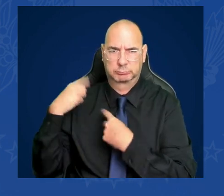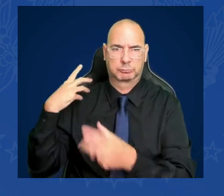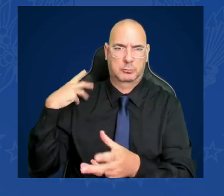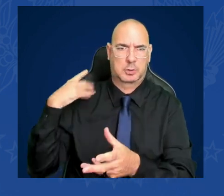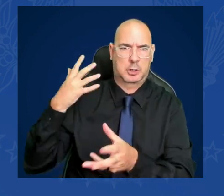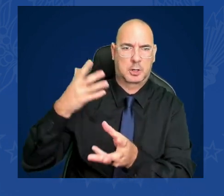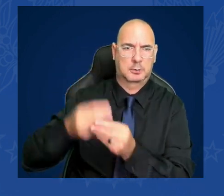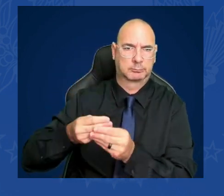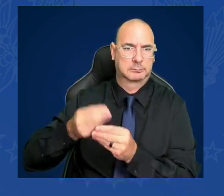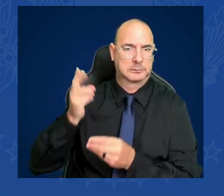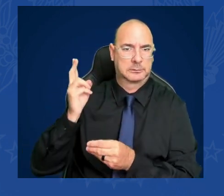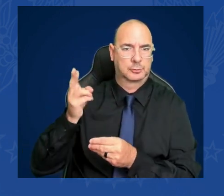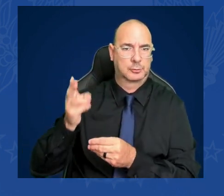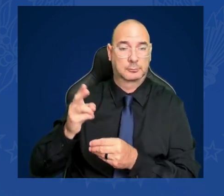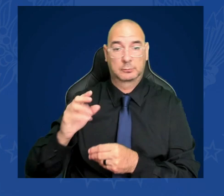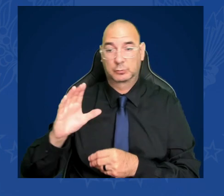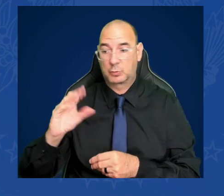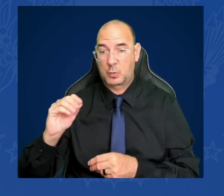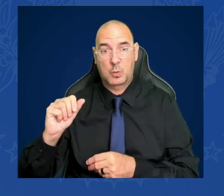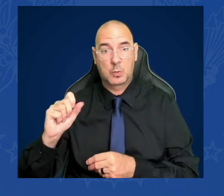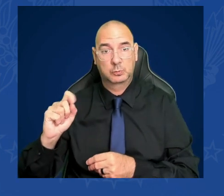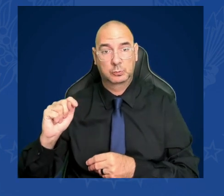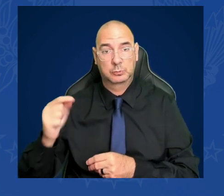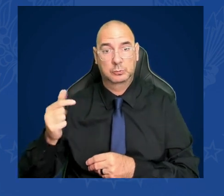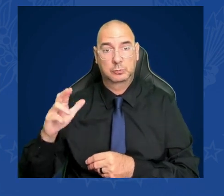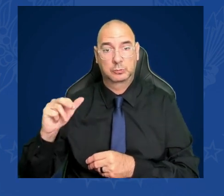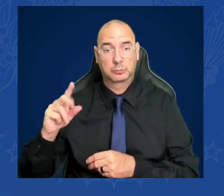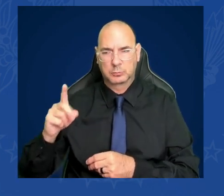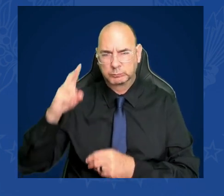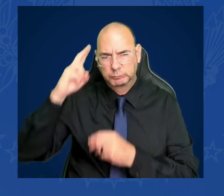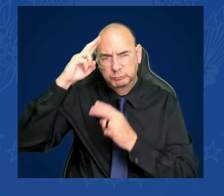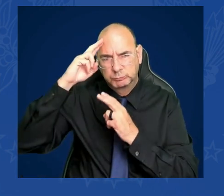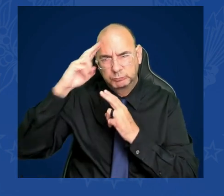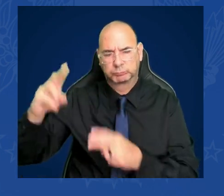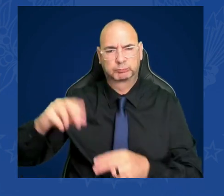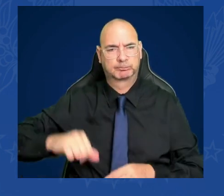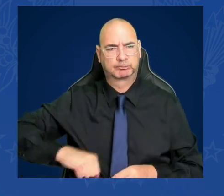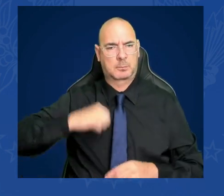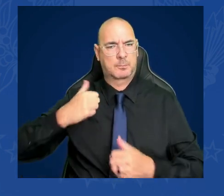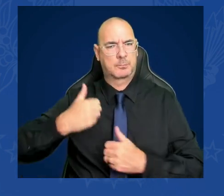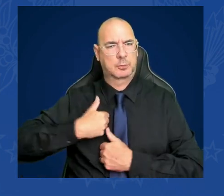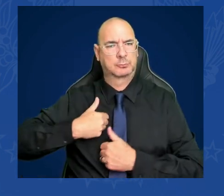noble military service that it is. That history was built by Coasters